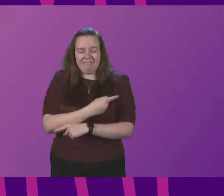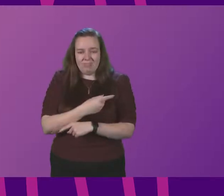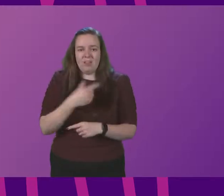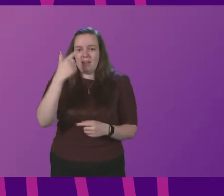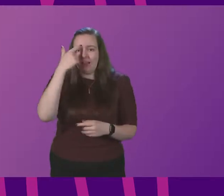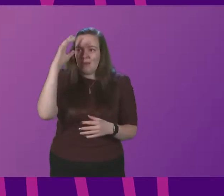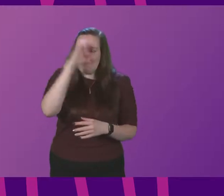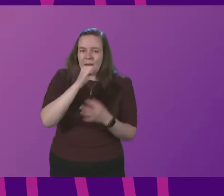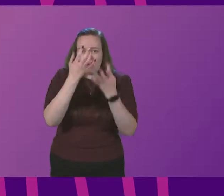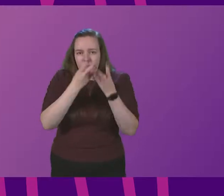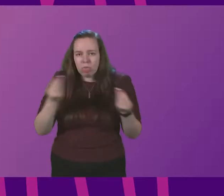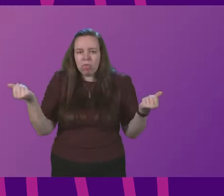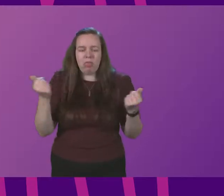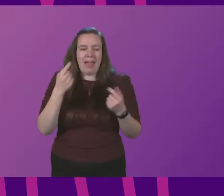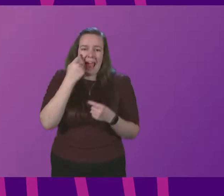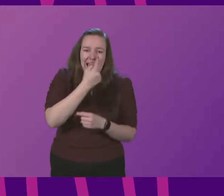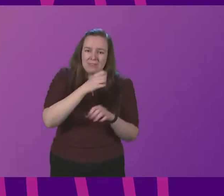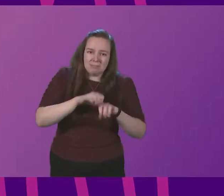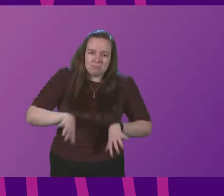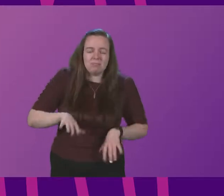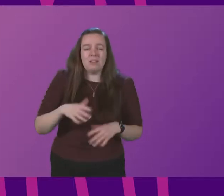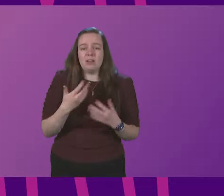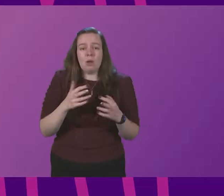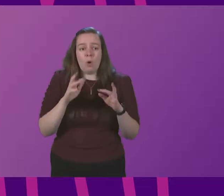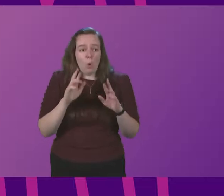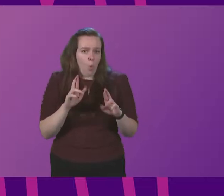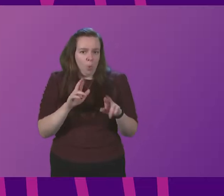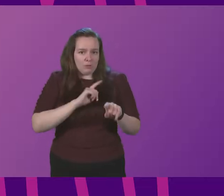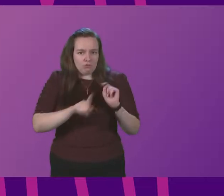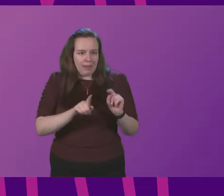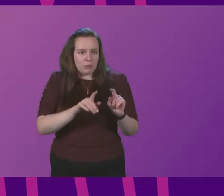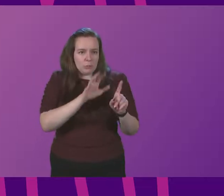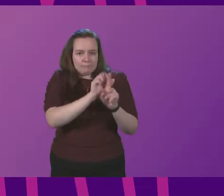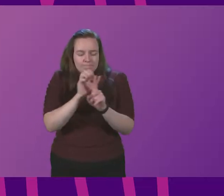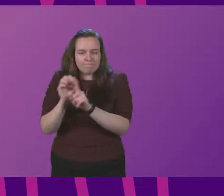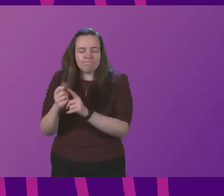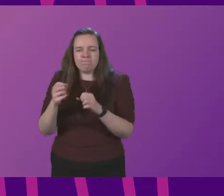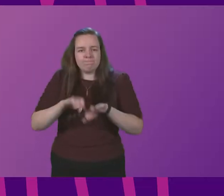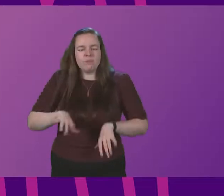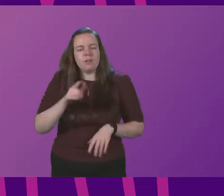evidence is lost and any hope of accountability withers. Will the Deputy First Minister provide